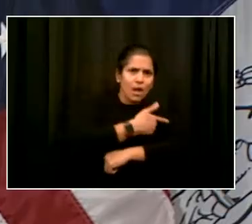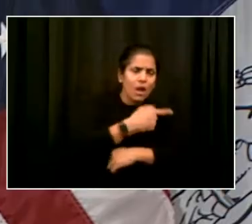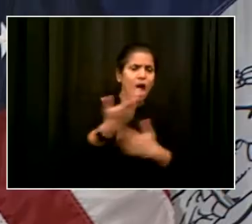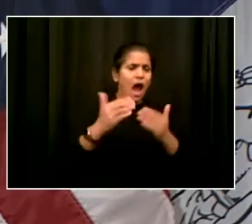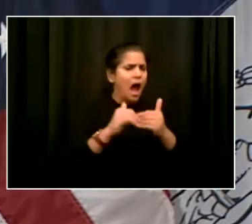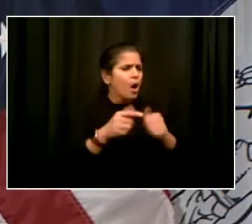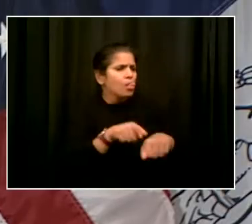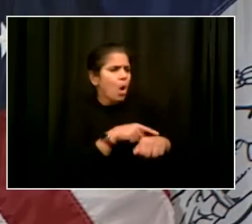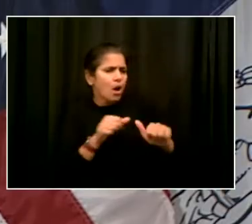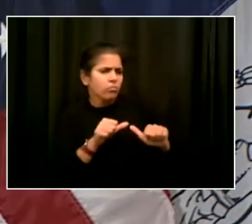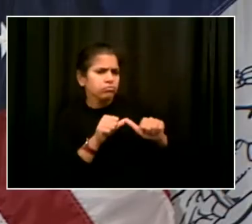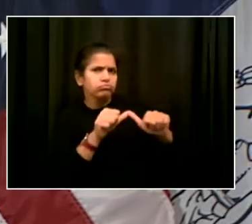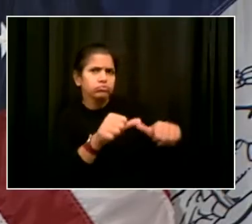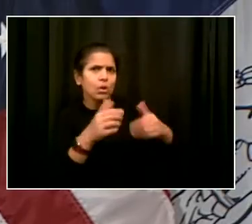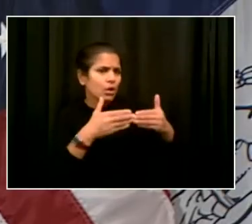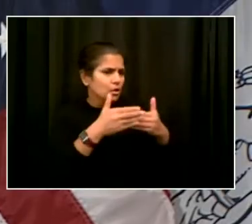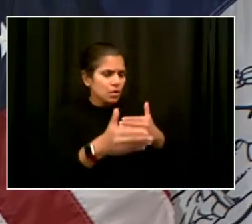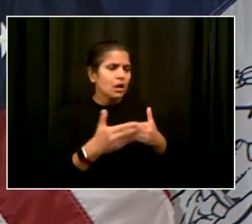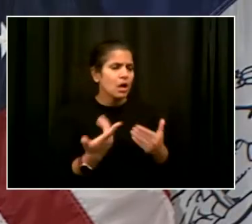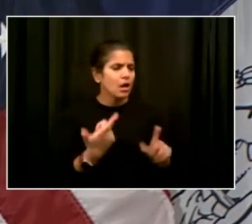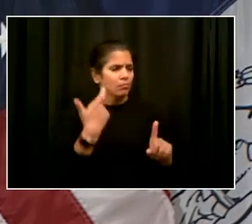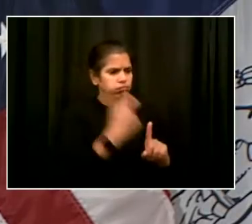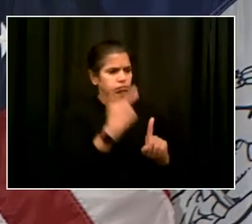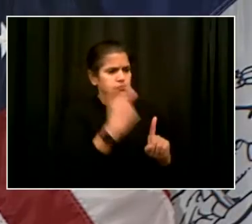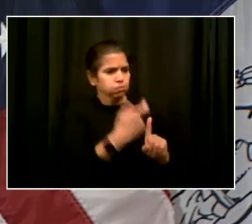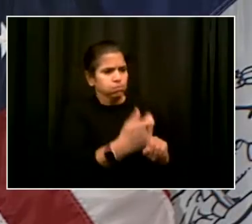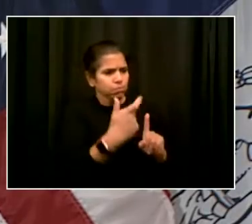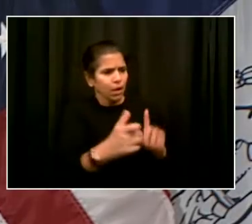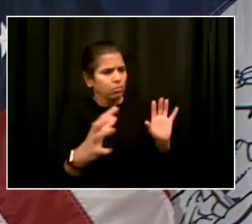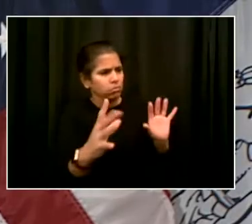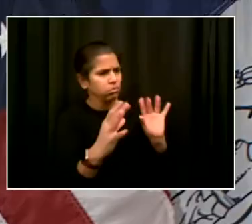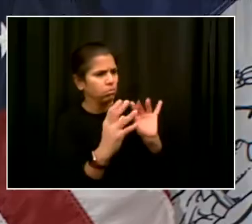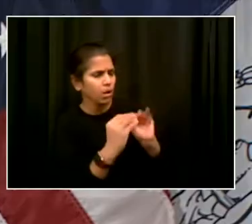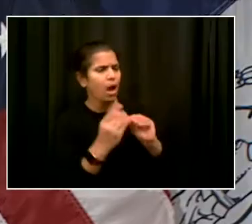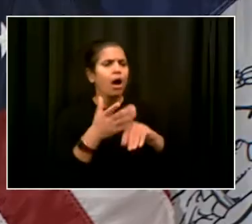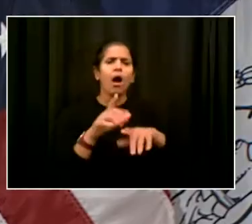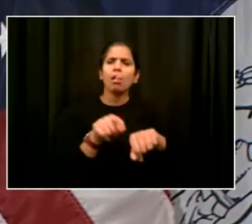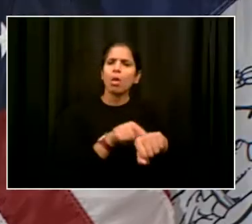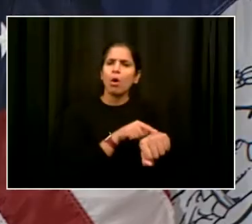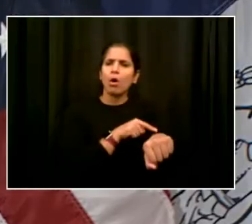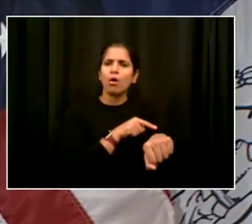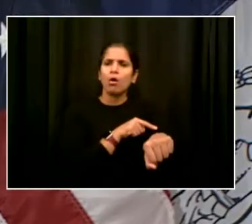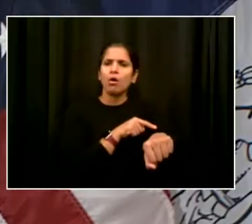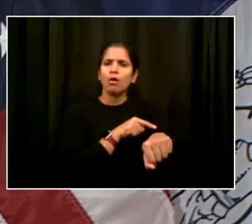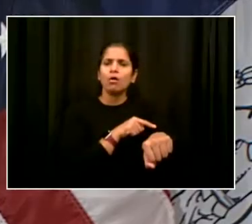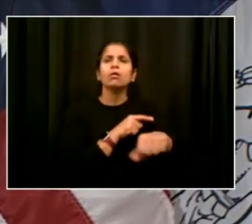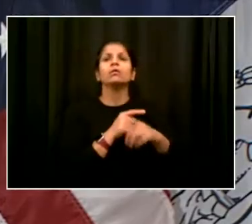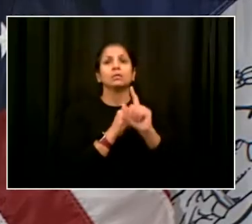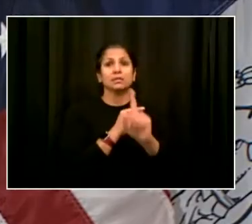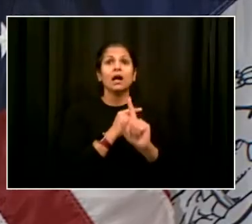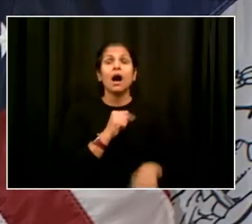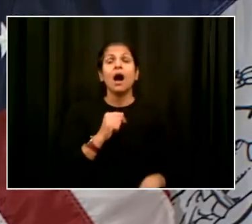DISTRIBUTION AS IT ADVANCES, I'M VERY CONFIDENT OF HER HEALTH DEPARTMENT TO DISTRIBUTE THE VACCINE EFFCFETIVELY AND ALL OF OUR HEALLHCTARE PARTNERS, THE